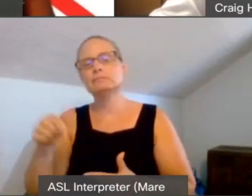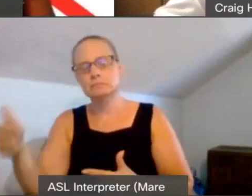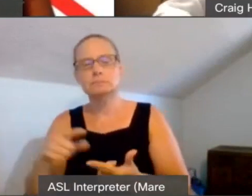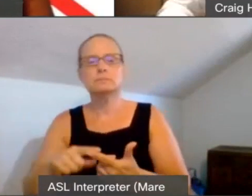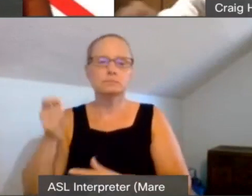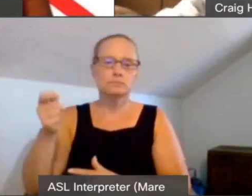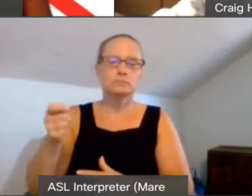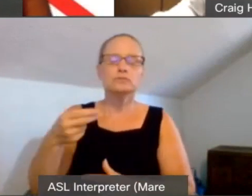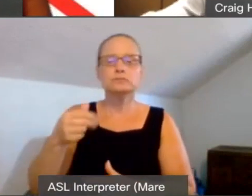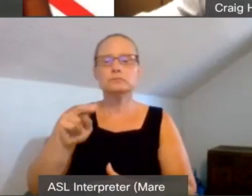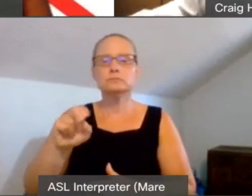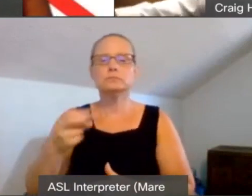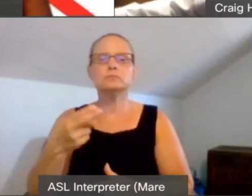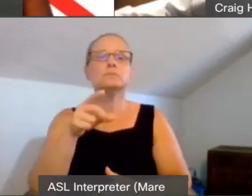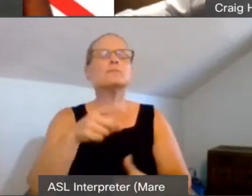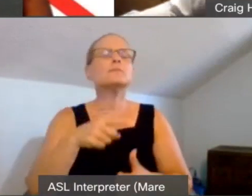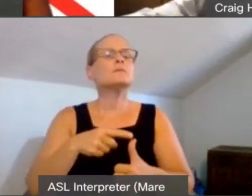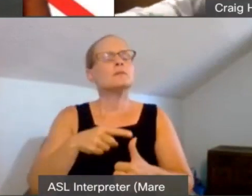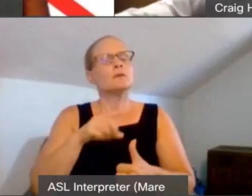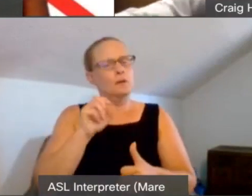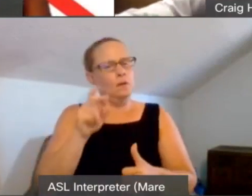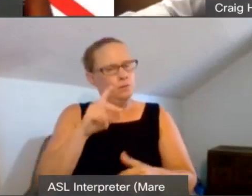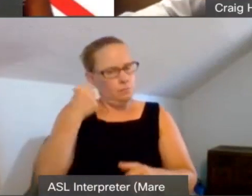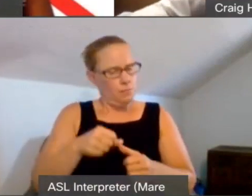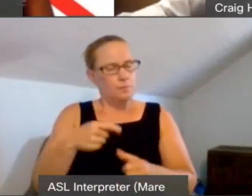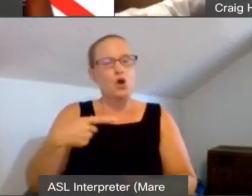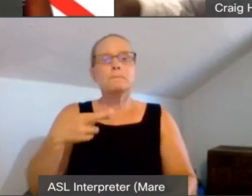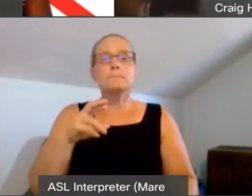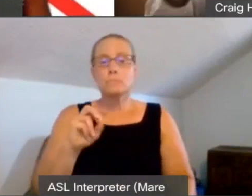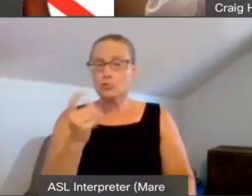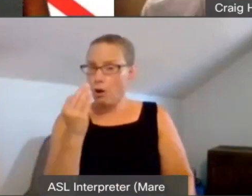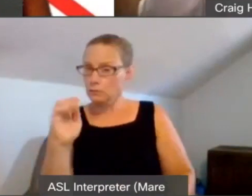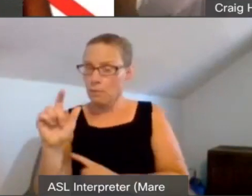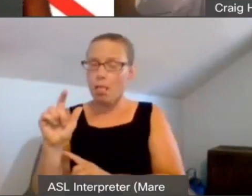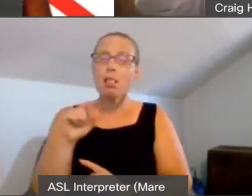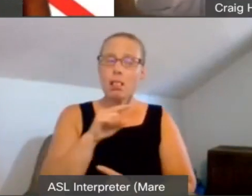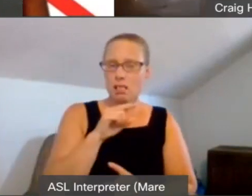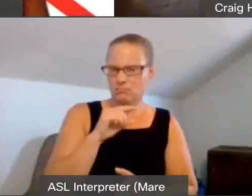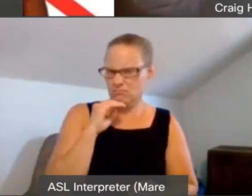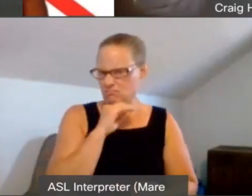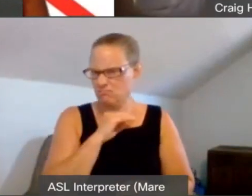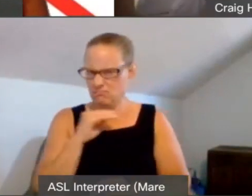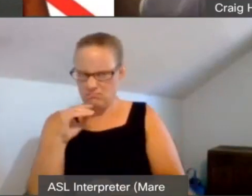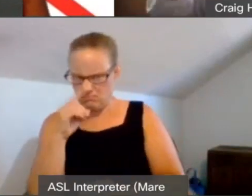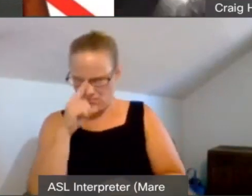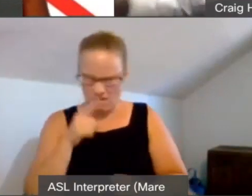When you tell them about proximal infractions, so when people are using their buprenorphine, this usually applies to buprenorphine.